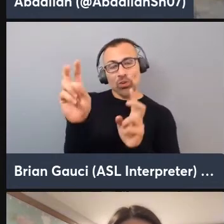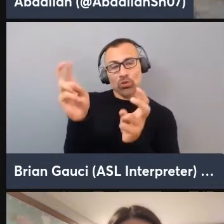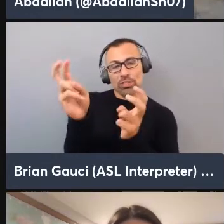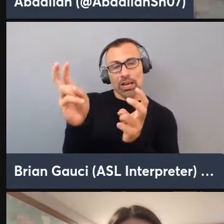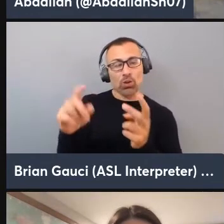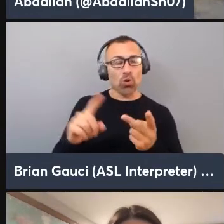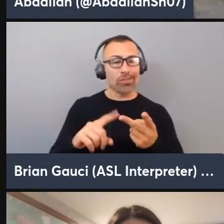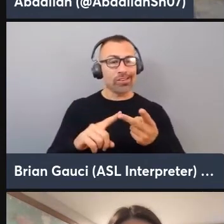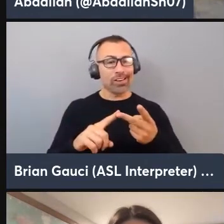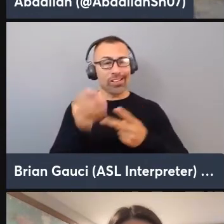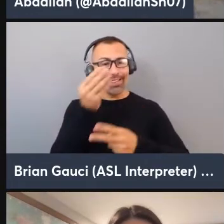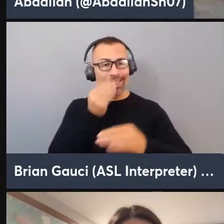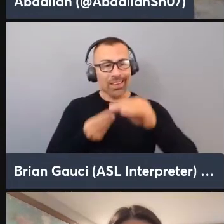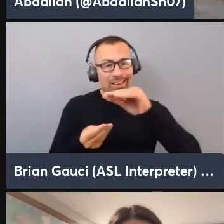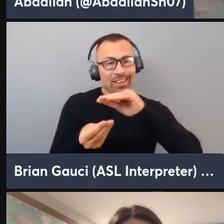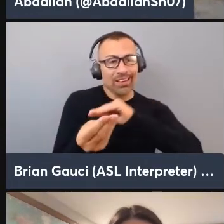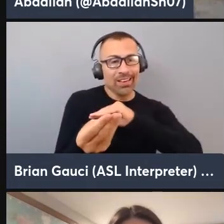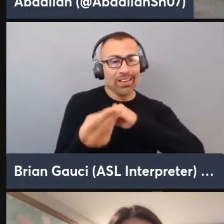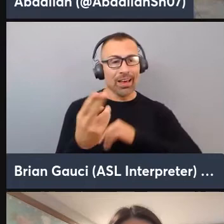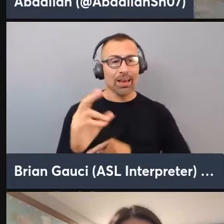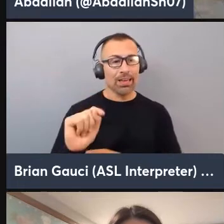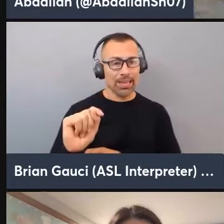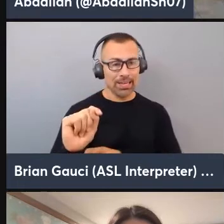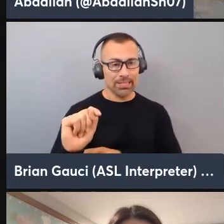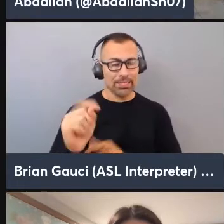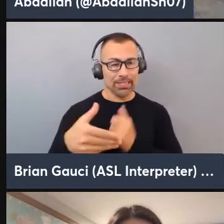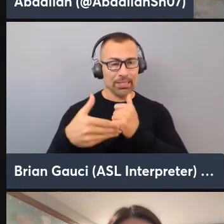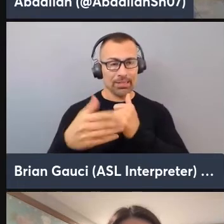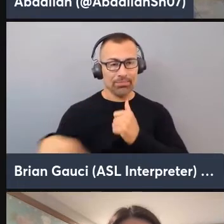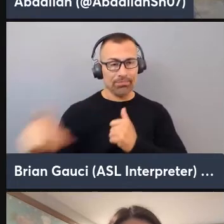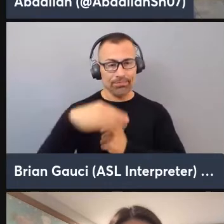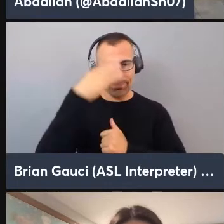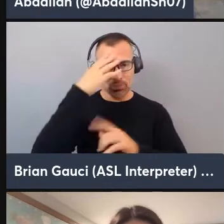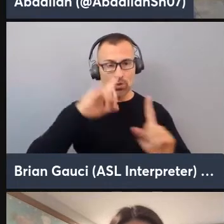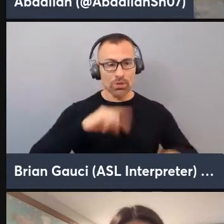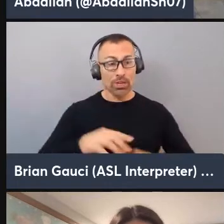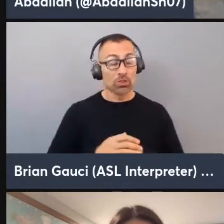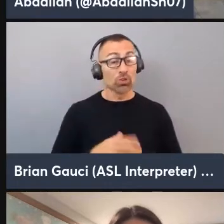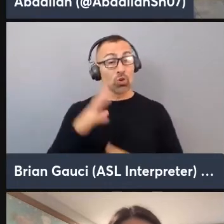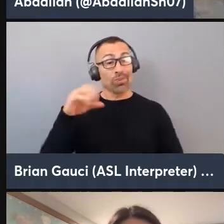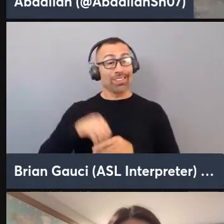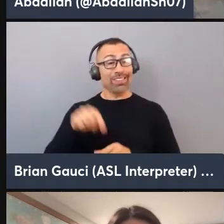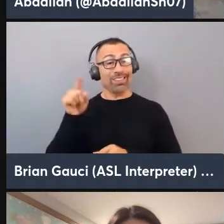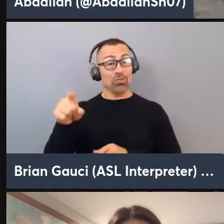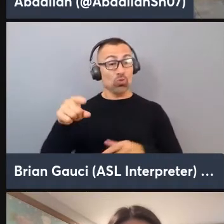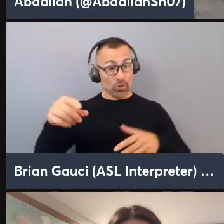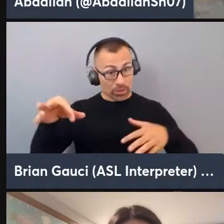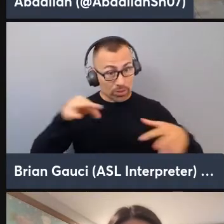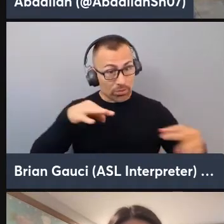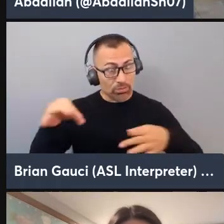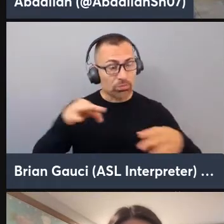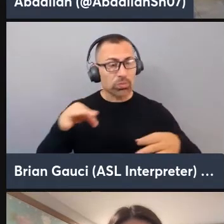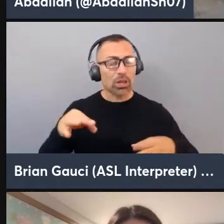you're able to use that information to basically explain to the customer what's happening. Why am I seeing the screen?